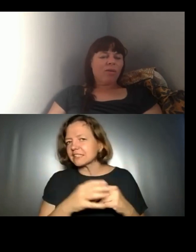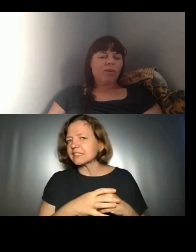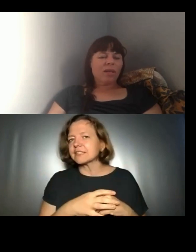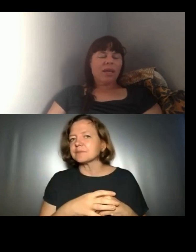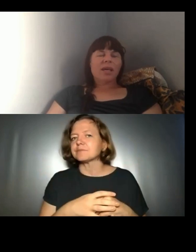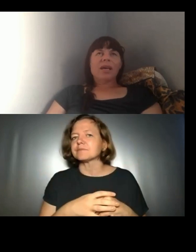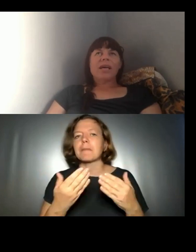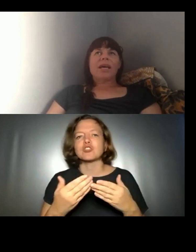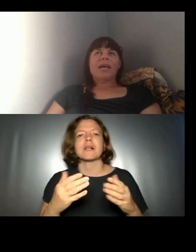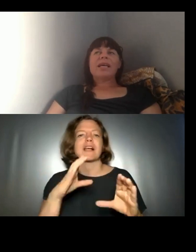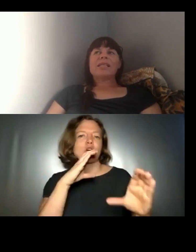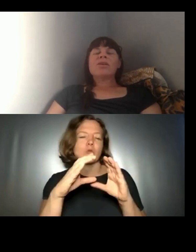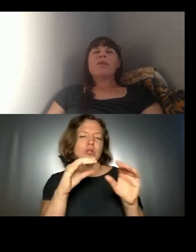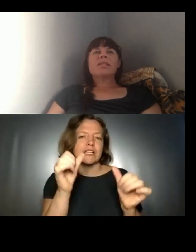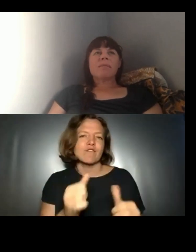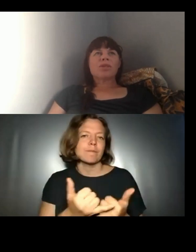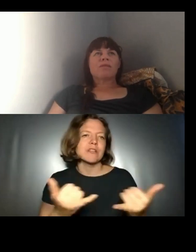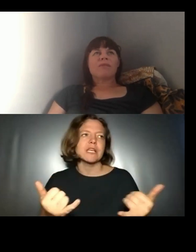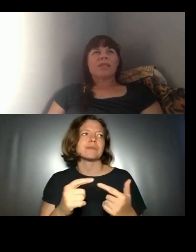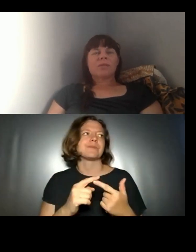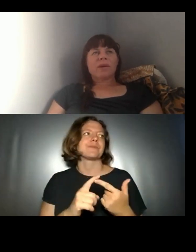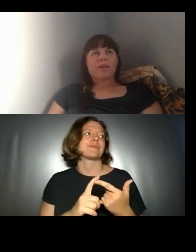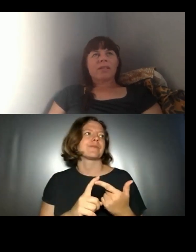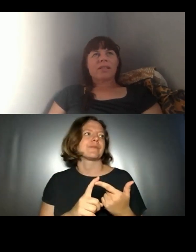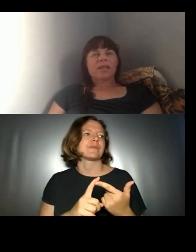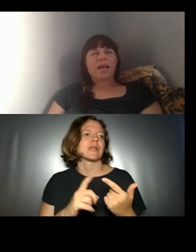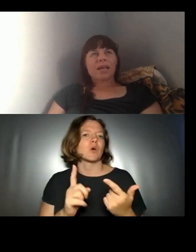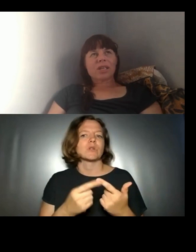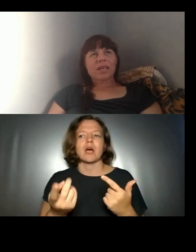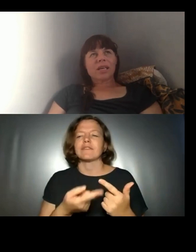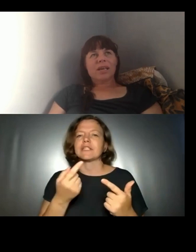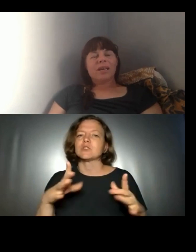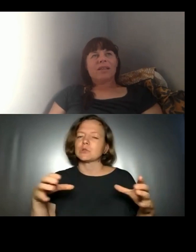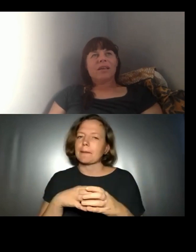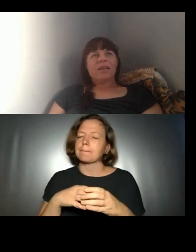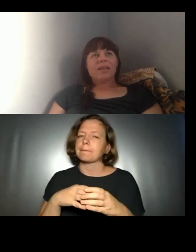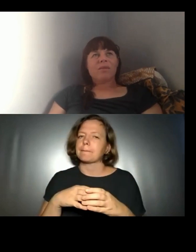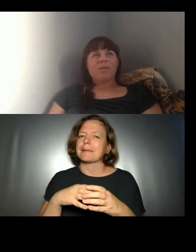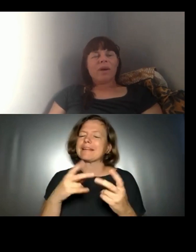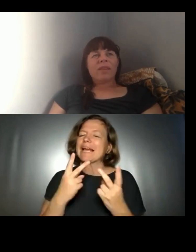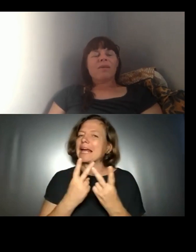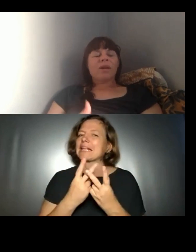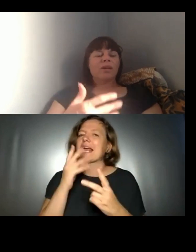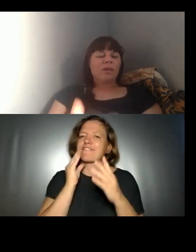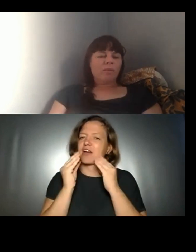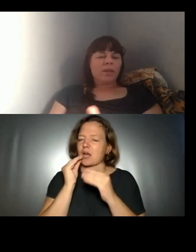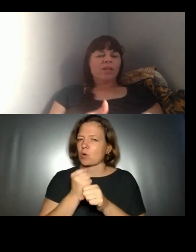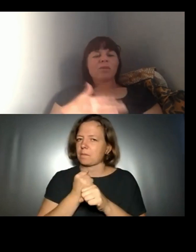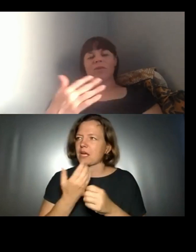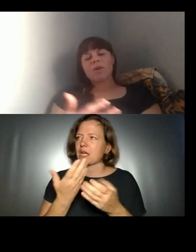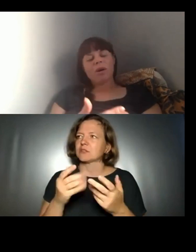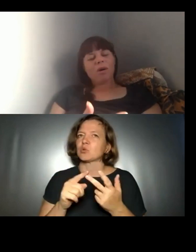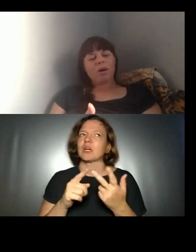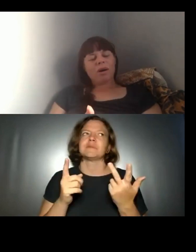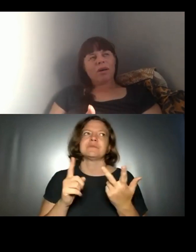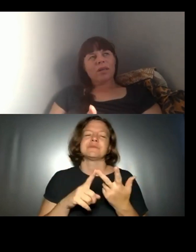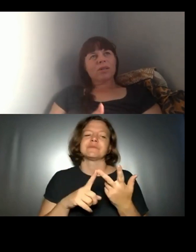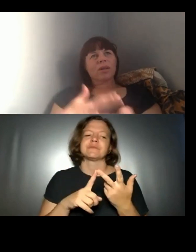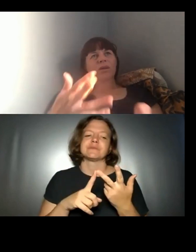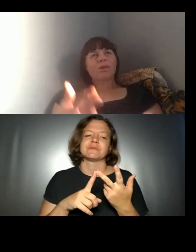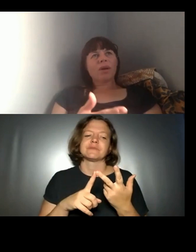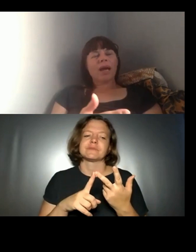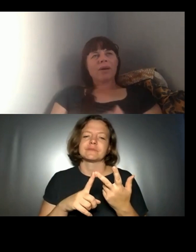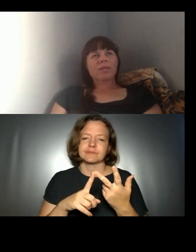Or the... And it's not an assumption of lived experience that actually when the two of you are doing a call out